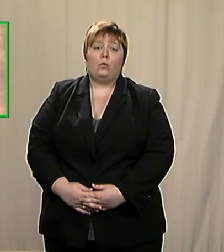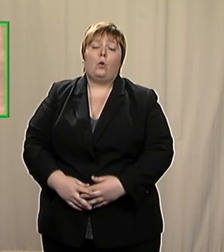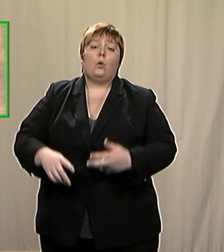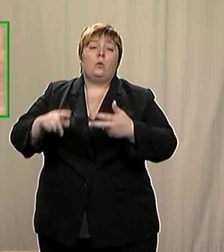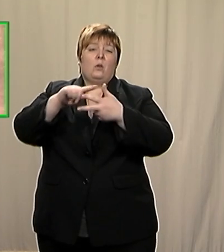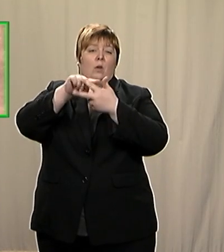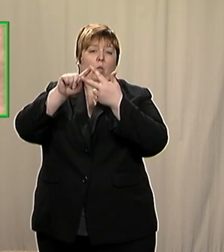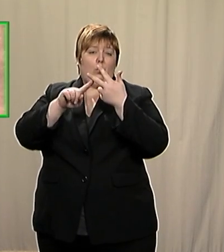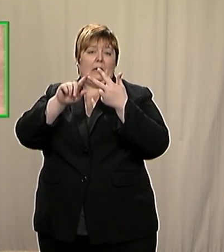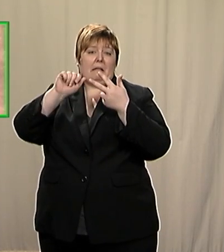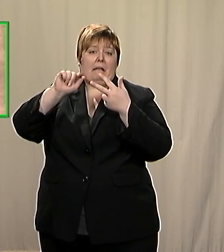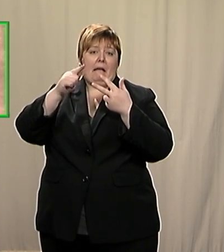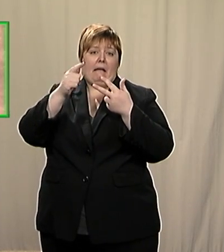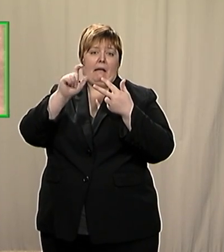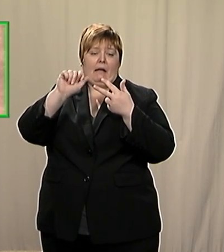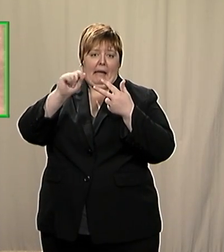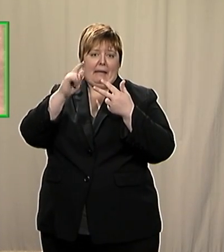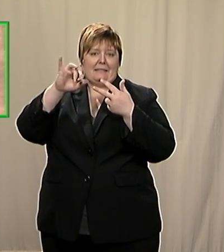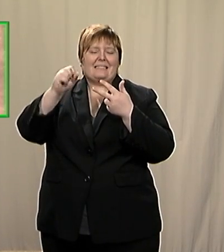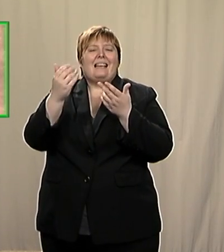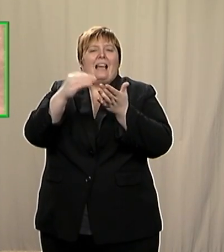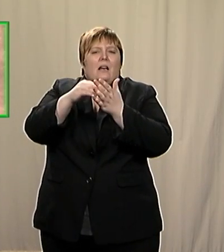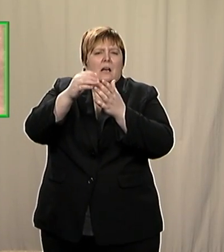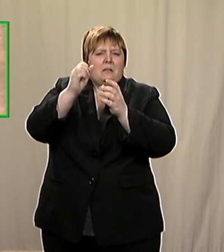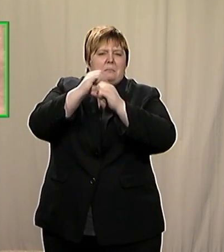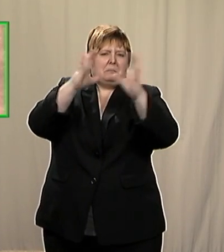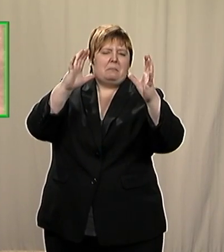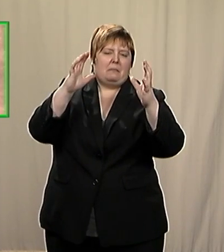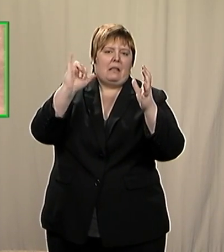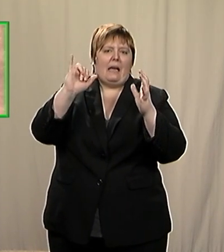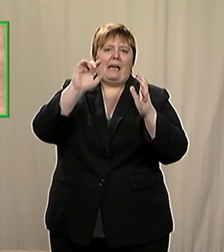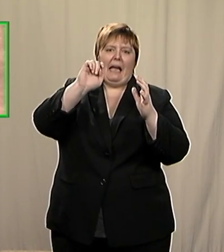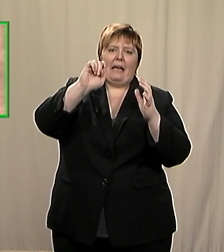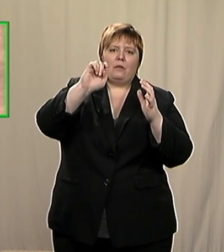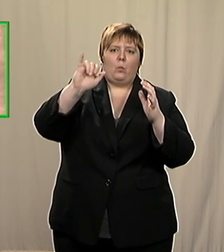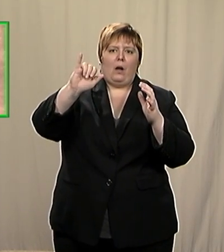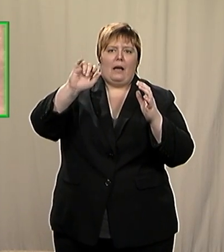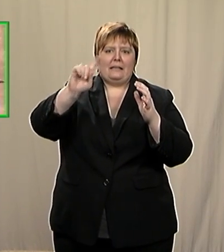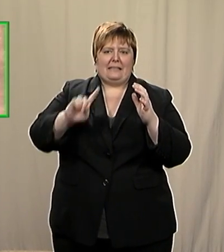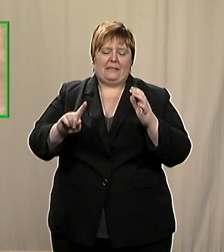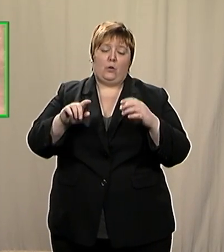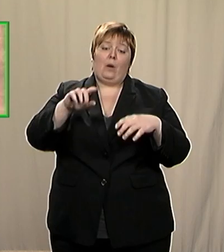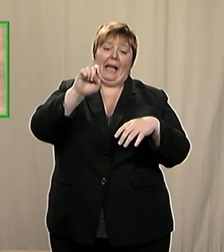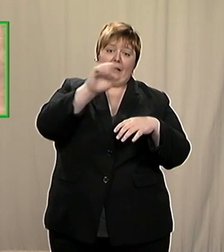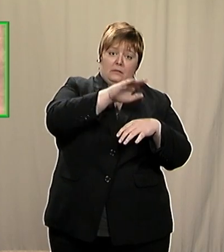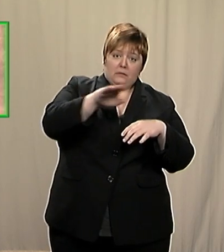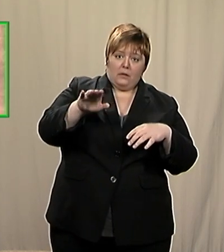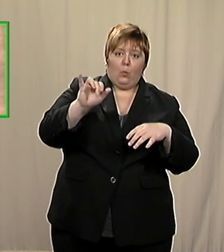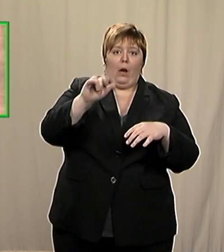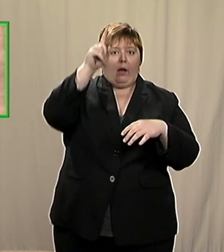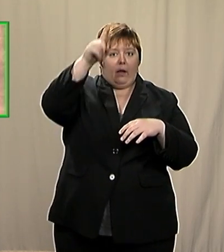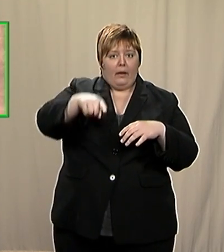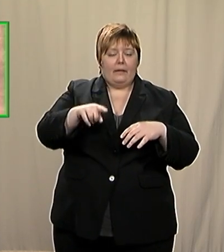So the first axes, and again we're talking if you think of an X, Y, Z coordinate system where X is the horizontal axis, Y is the vertical axis